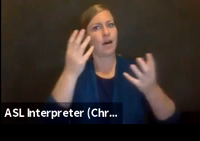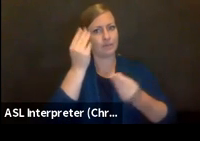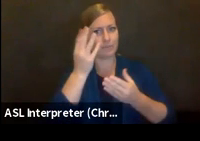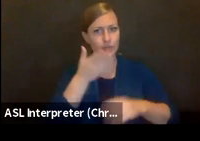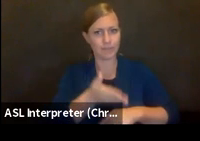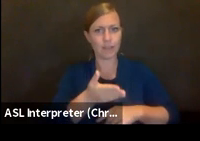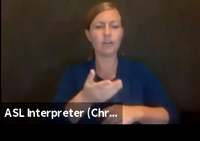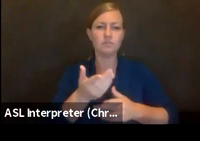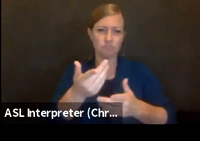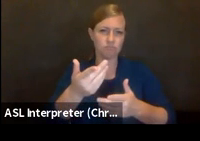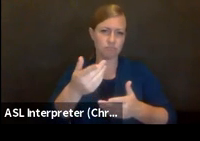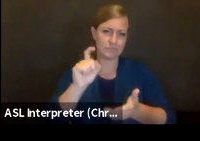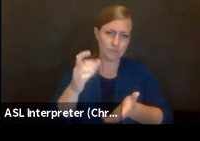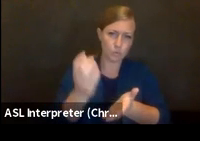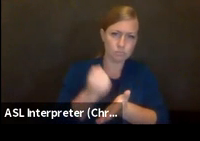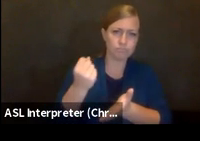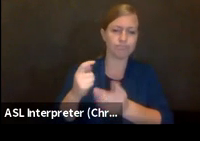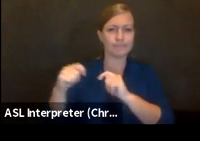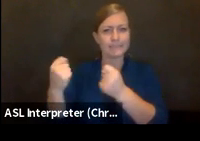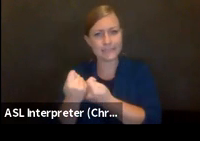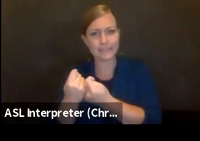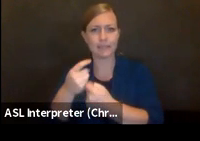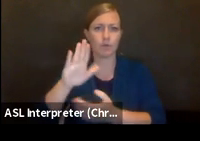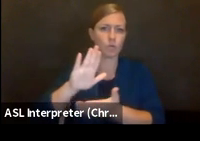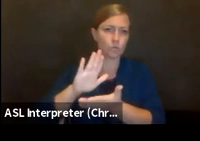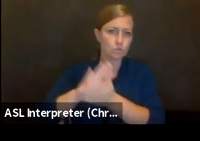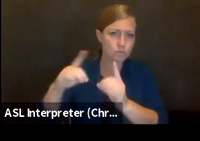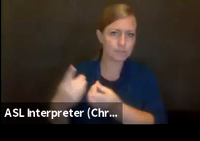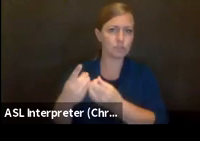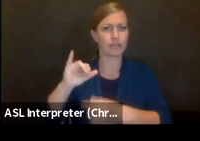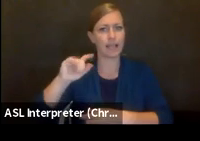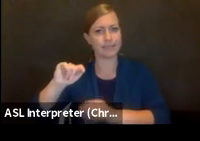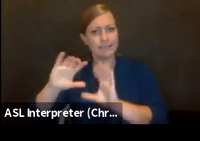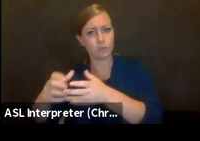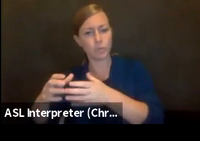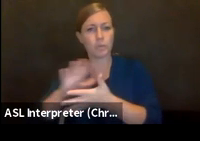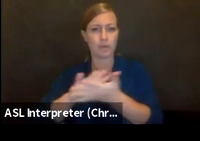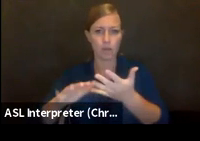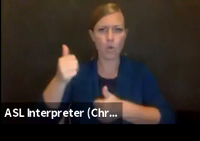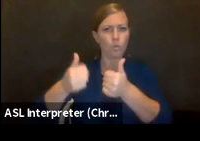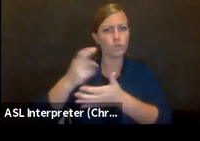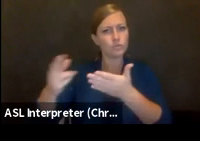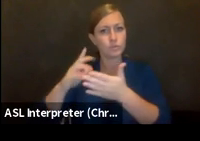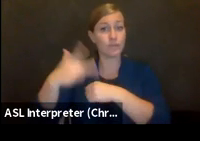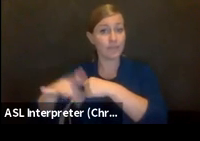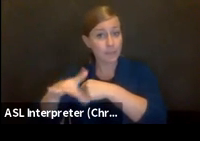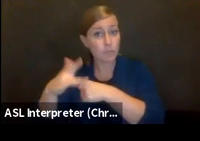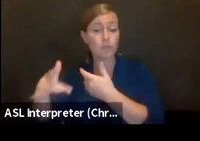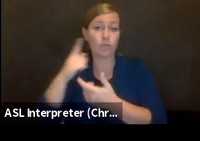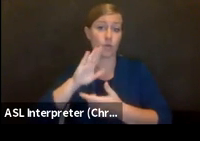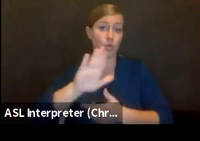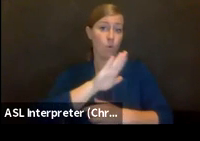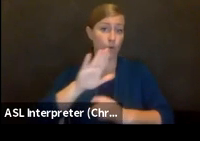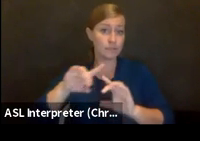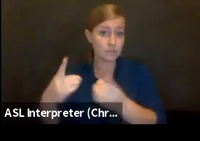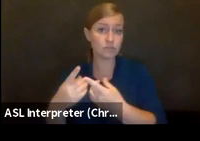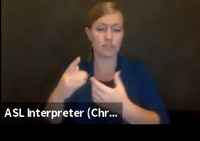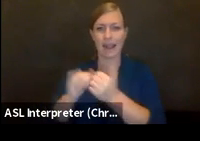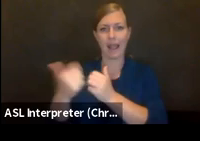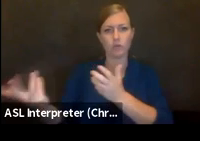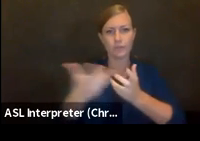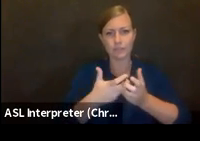ESD 189 - Amy Colburn: at your school to figure out what resources do you have access to. How do you integrate them if you need special permissions. And what does you know kind of what is your